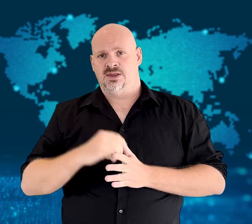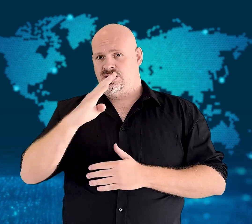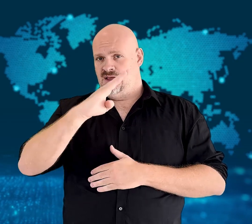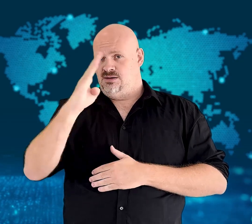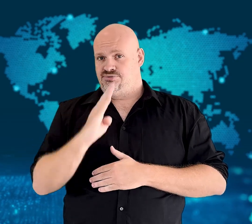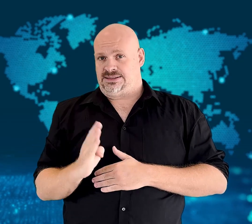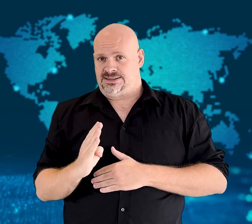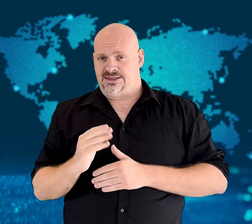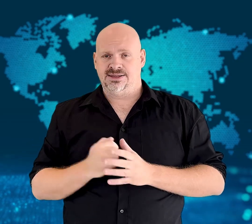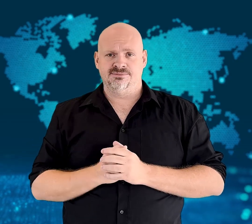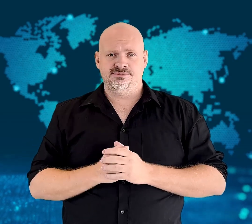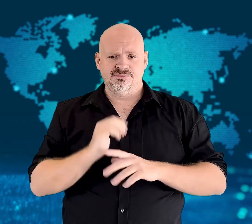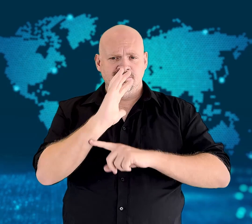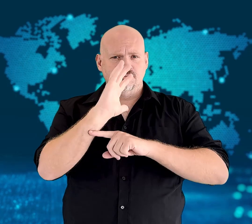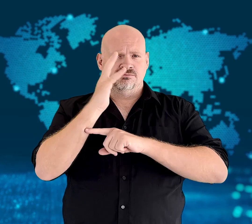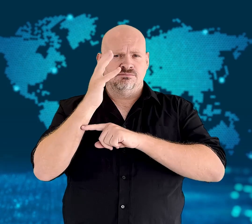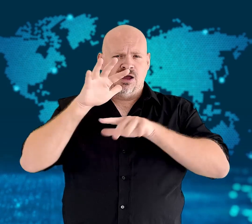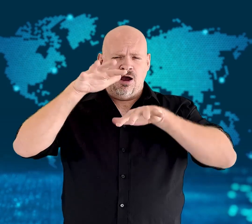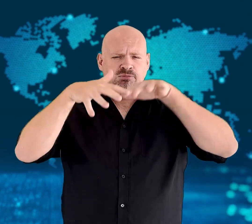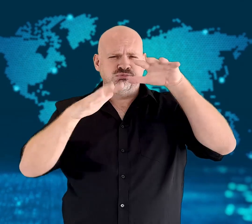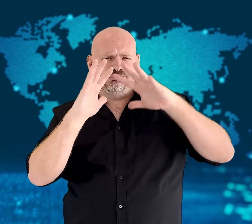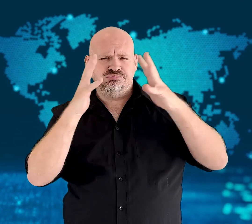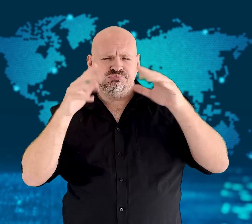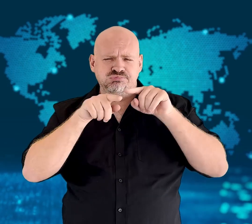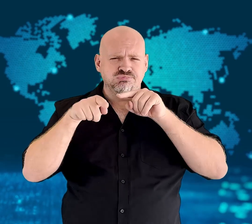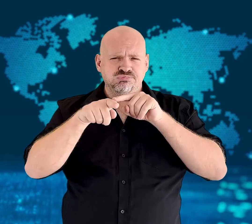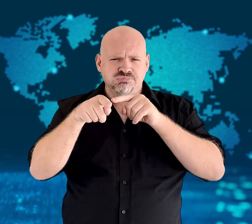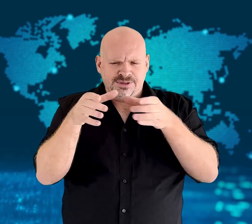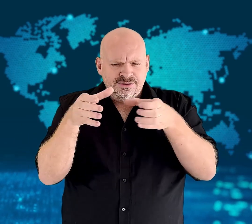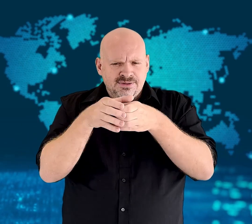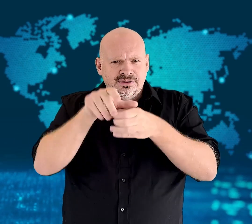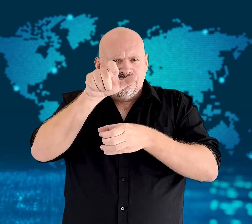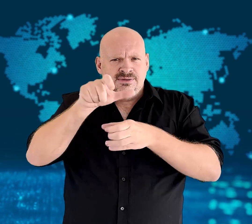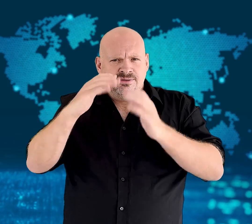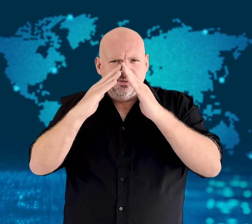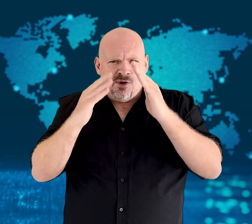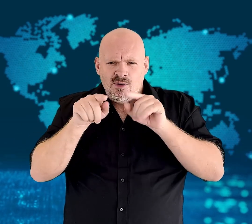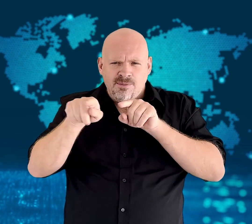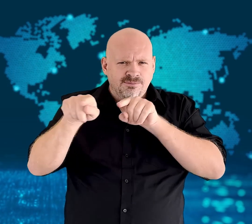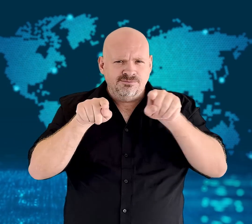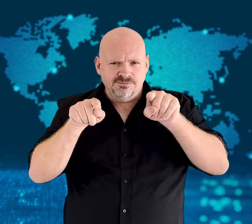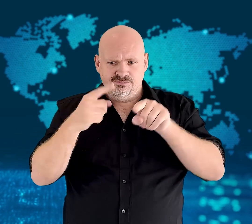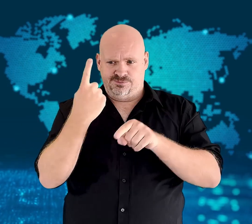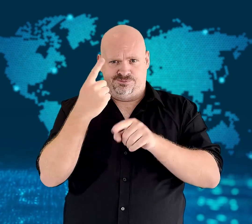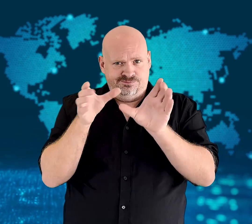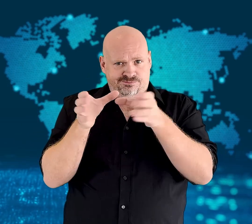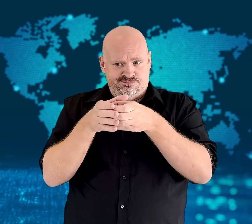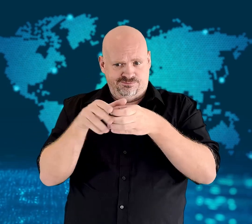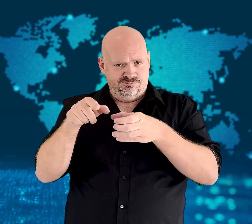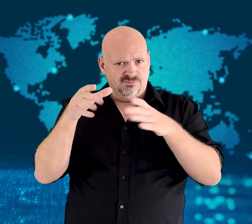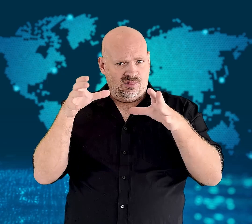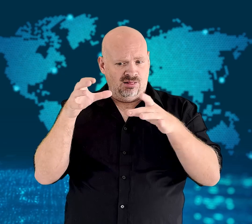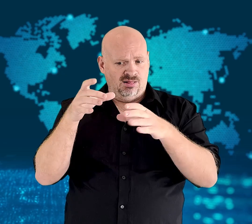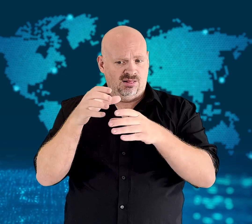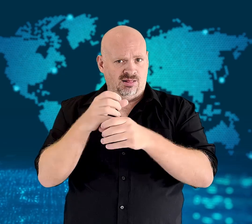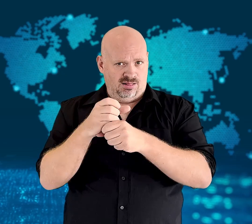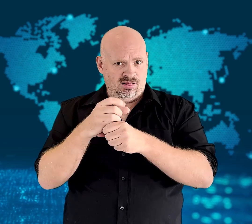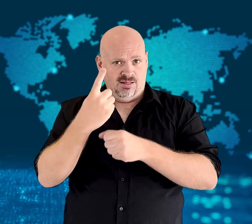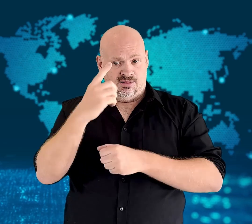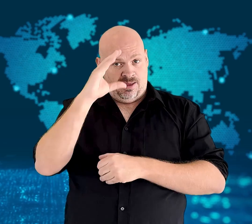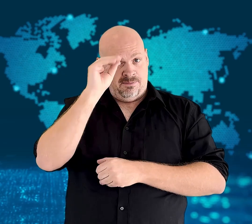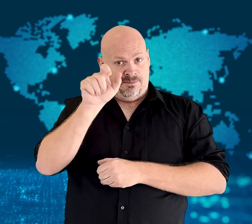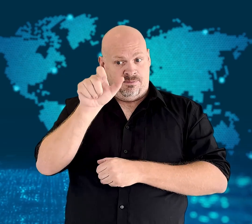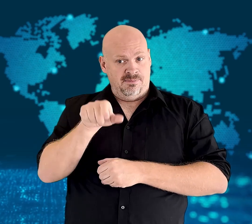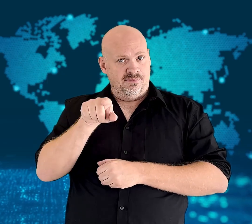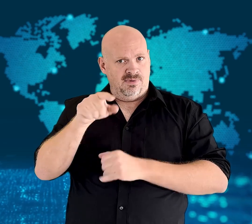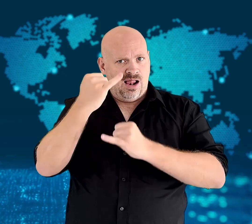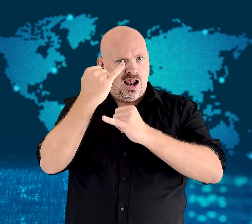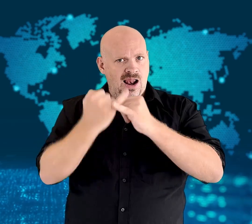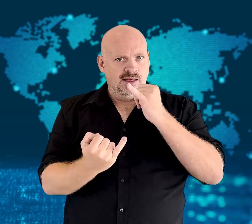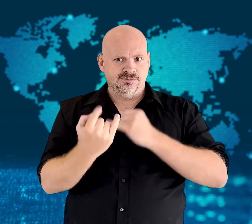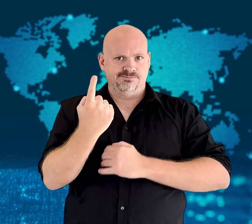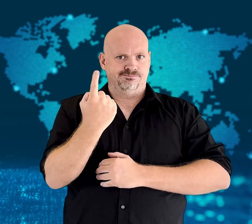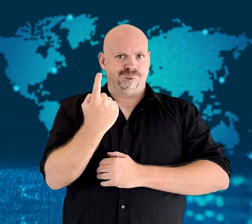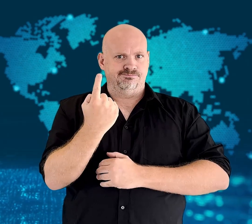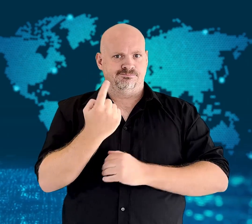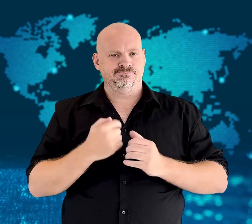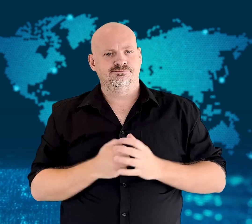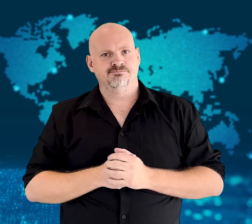Last man of Indigenous tribe